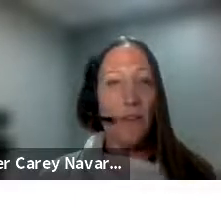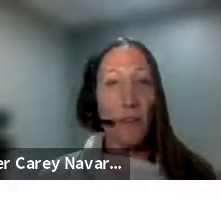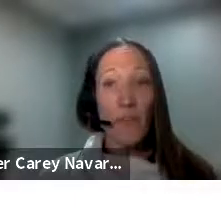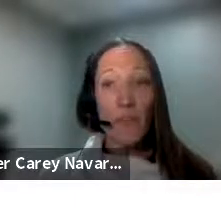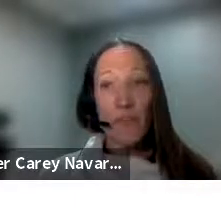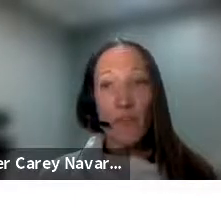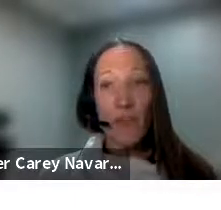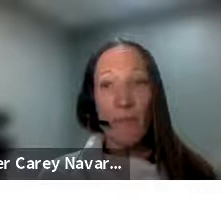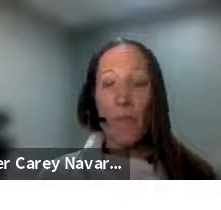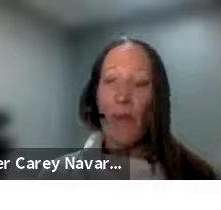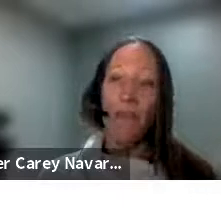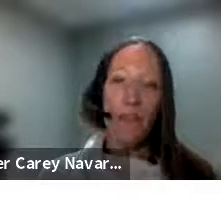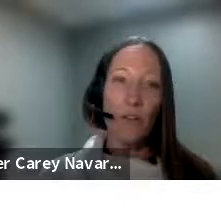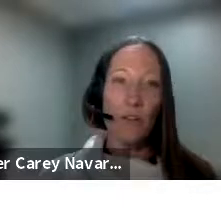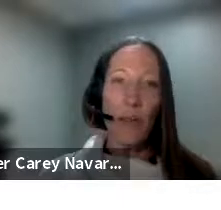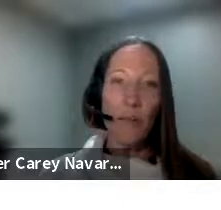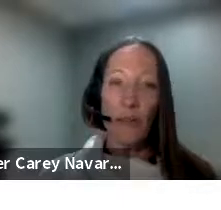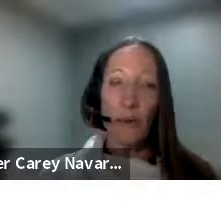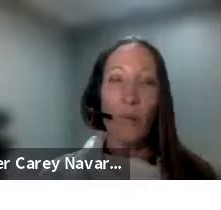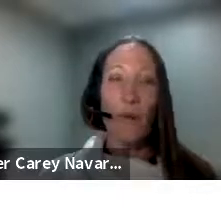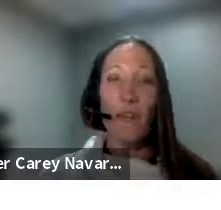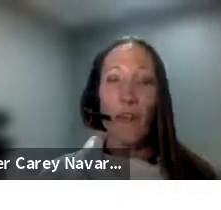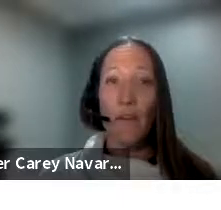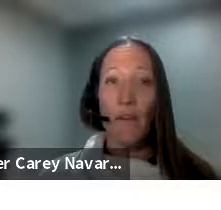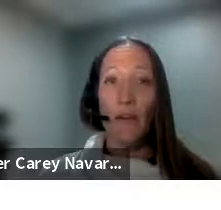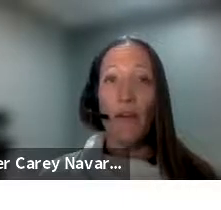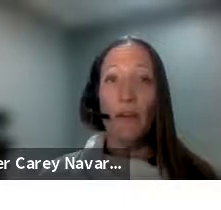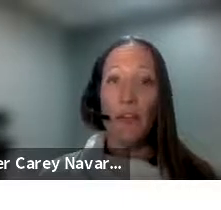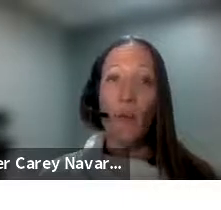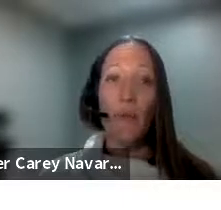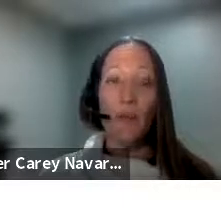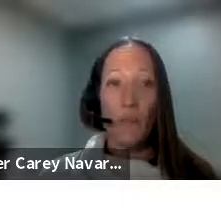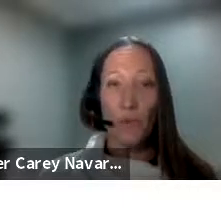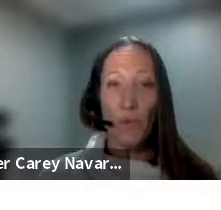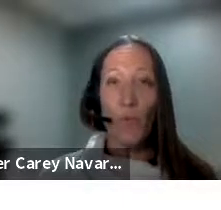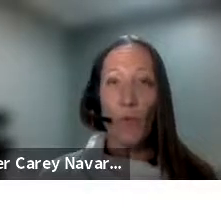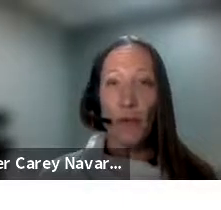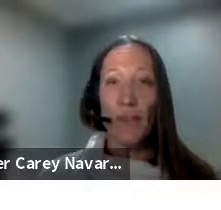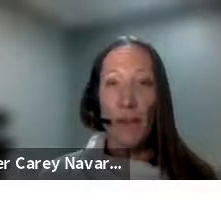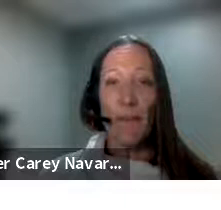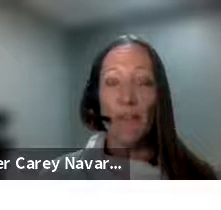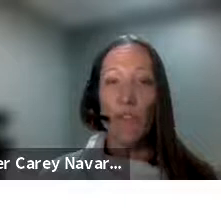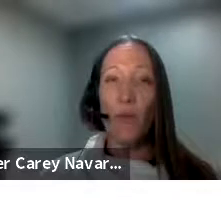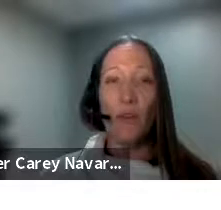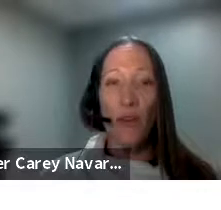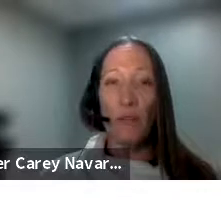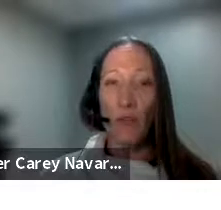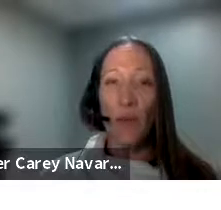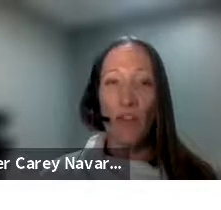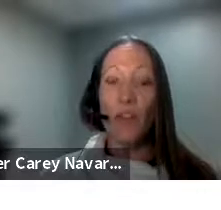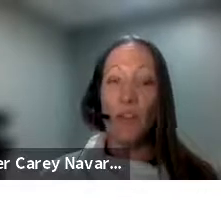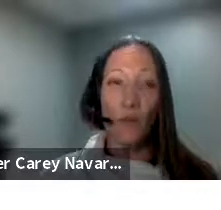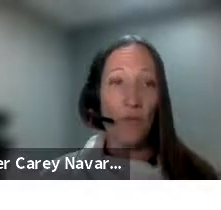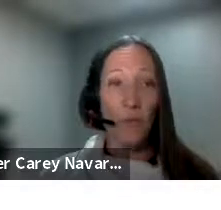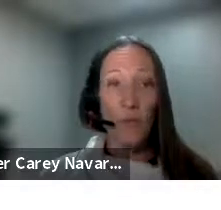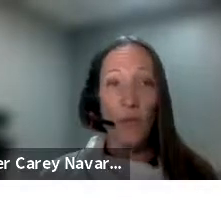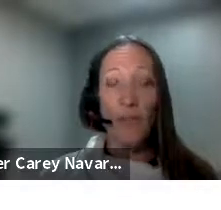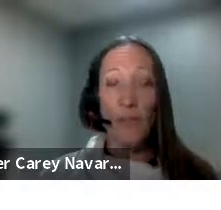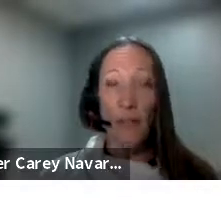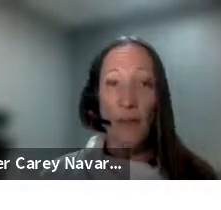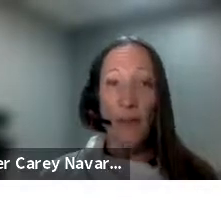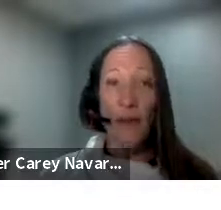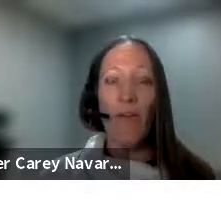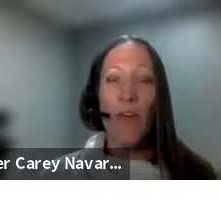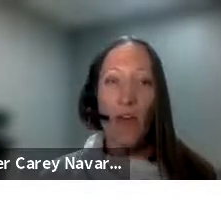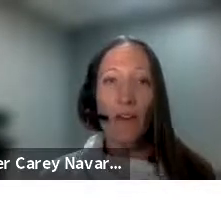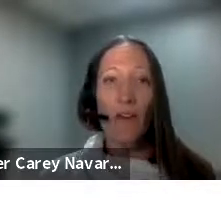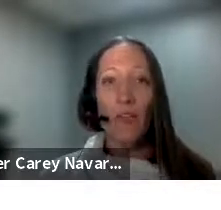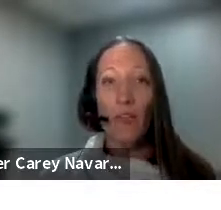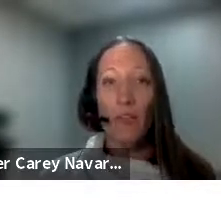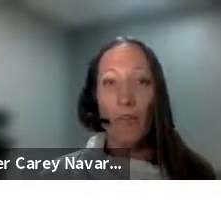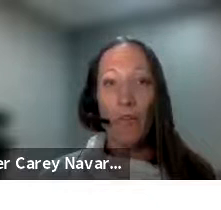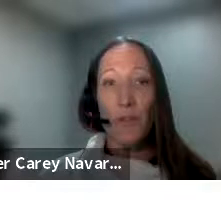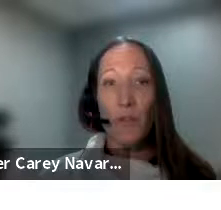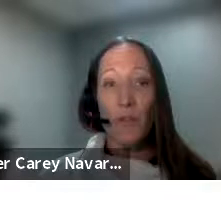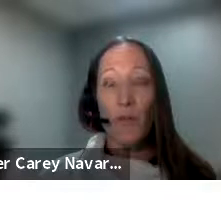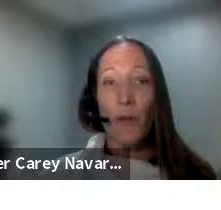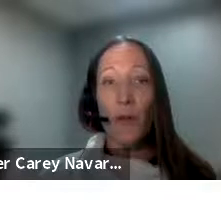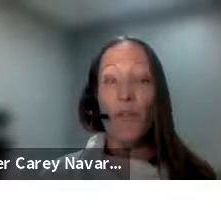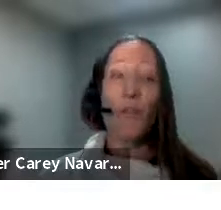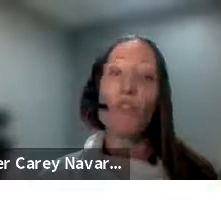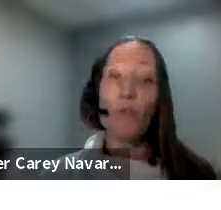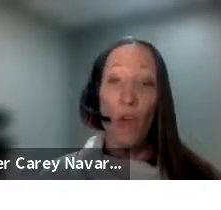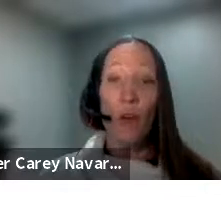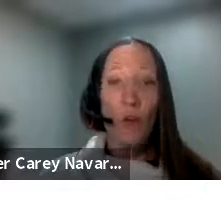Amber Carey Navarrete (Easterseals): Some of this as you see, may have a little overlap here, but it definitely these webinars will go more in depth into a lot of the questions, those of you here today might have and also for those of you for those you know.